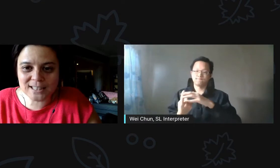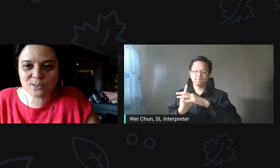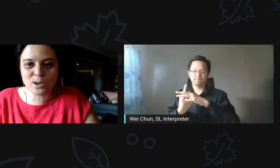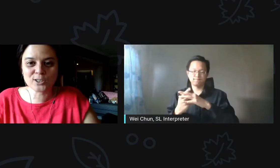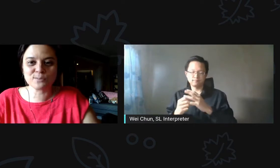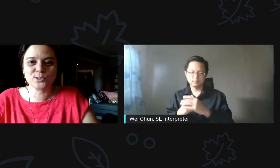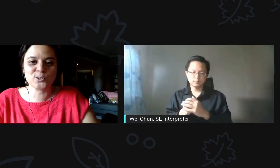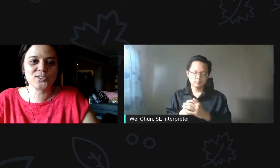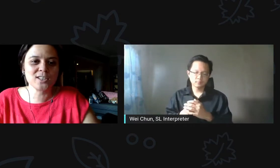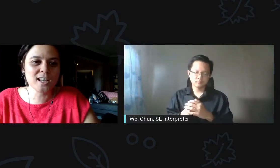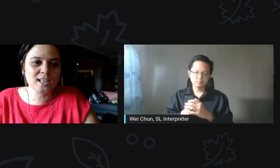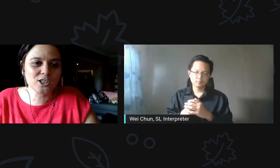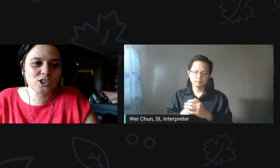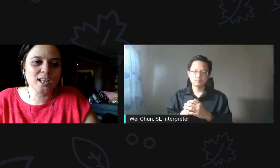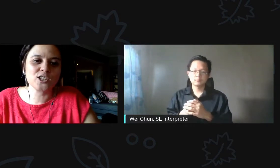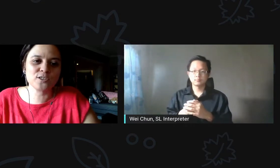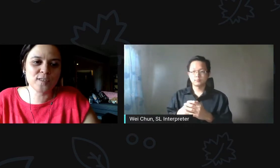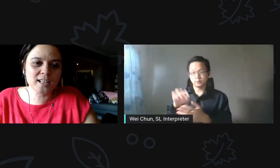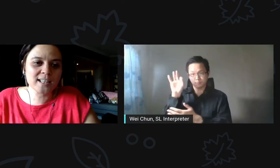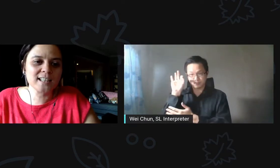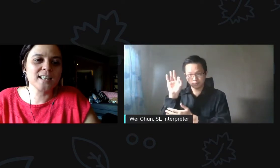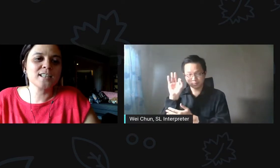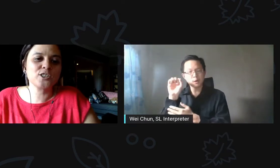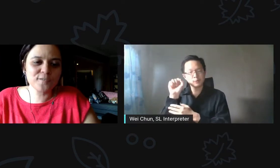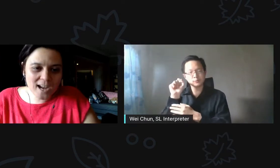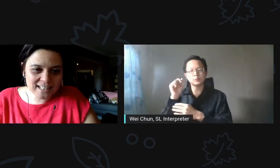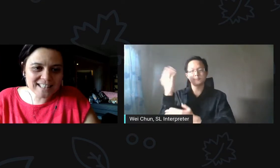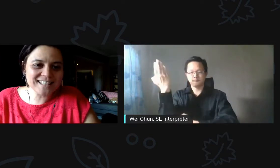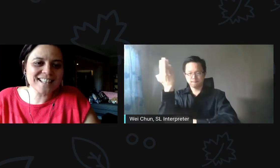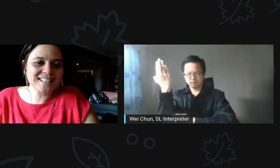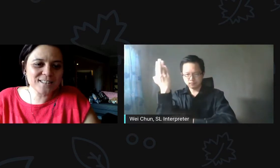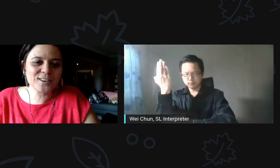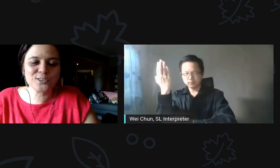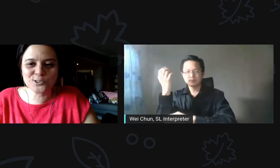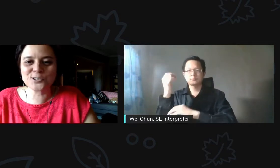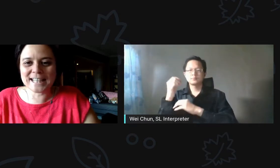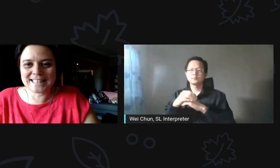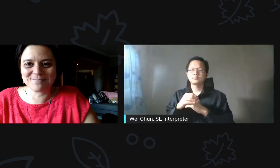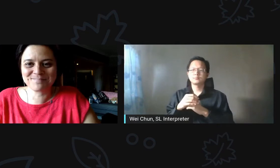Please welcome to the stage Shivani Sivagurunathan.